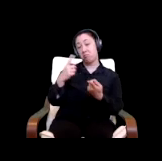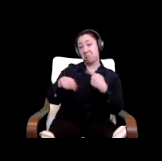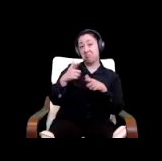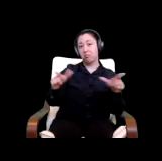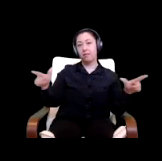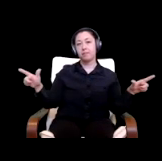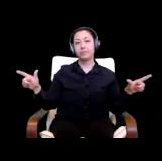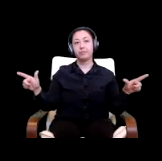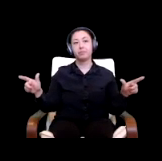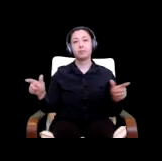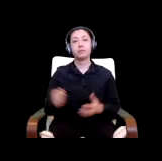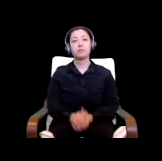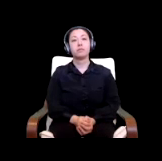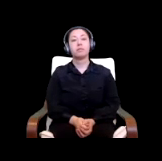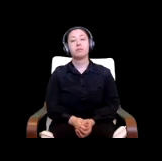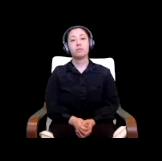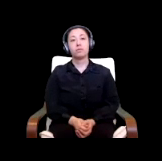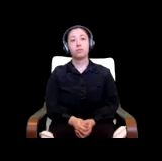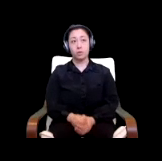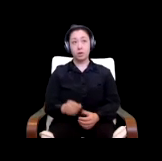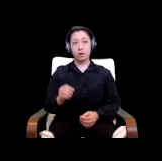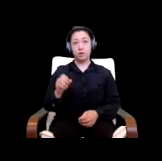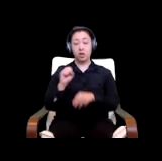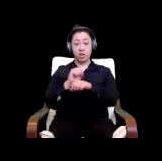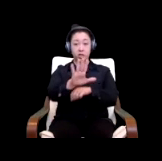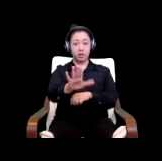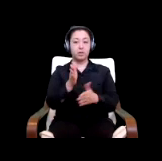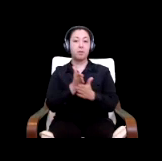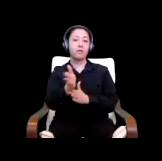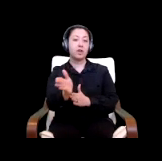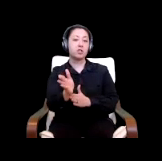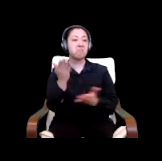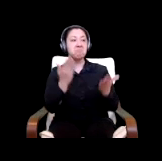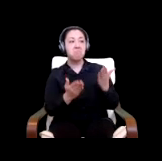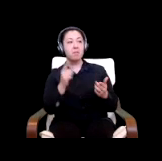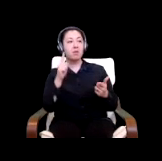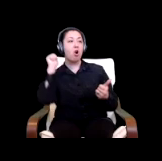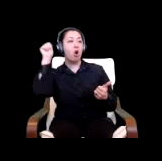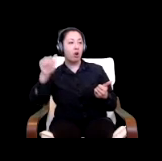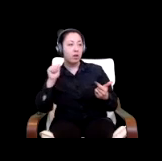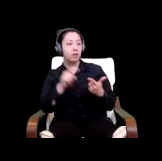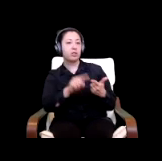Consulting professionals will likely include an audiologist, E.N.T. and the state Deafblind projects.